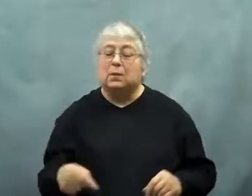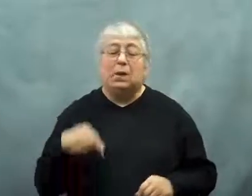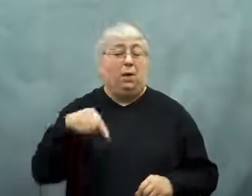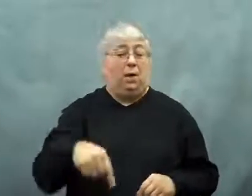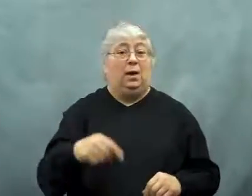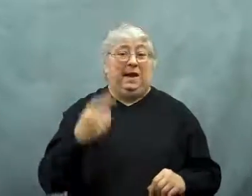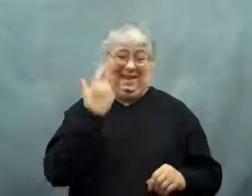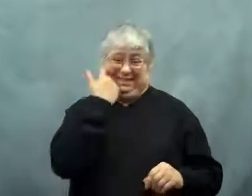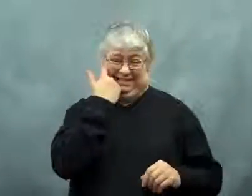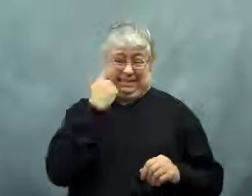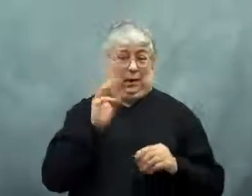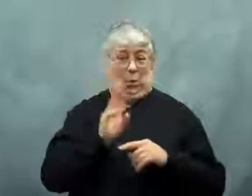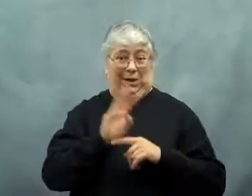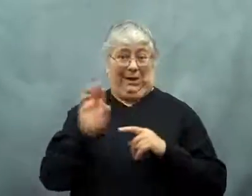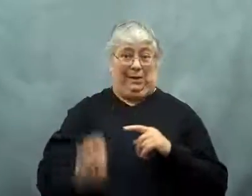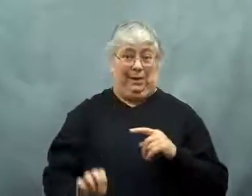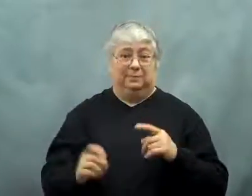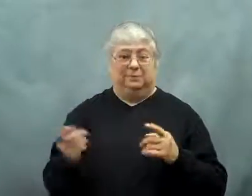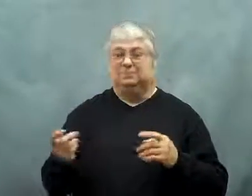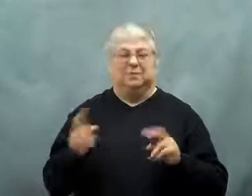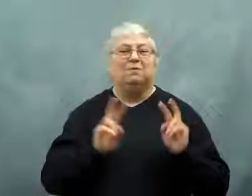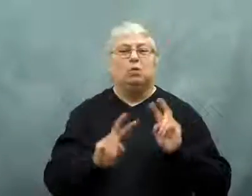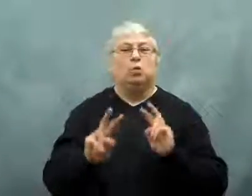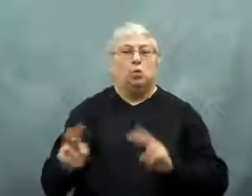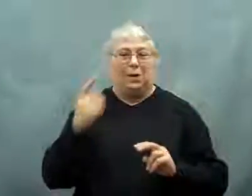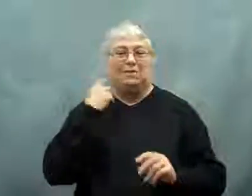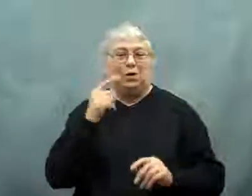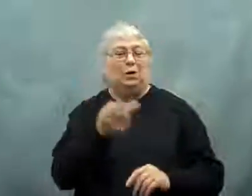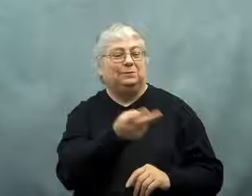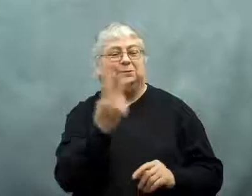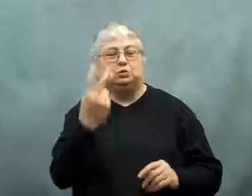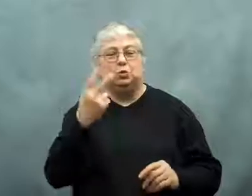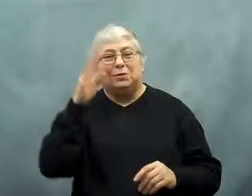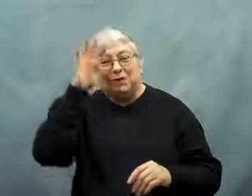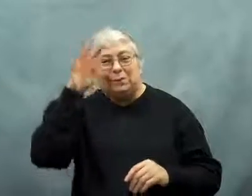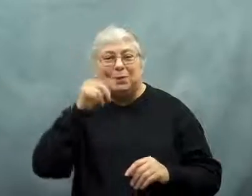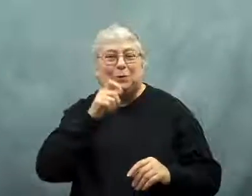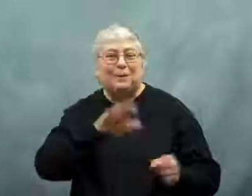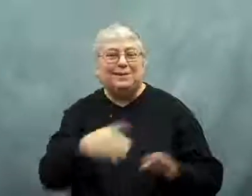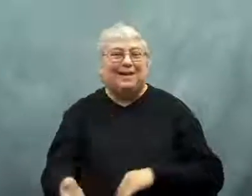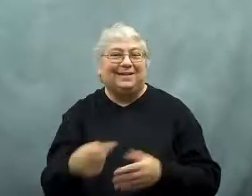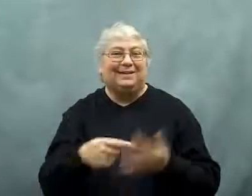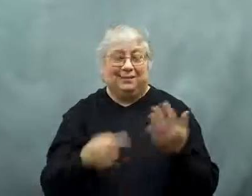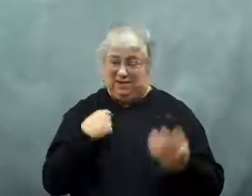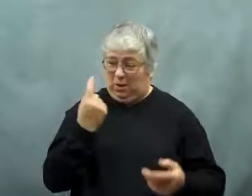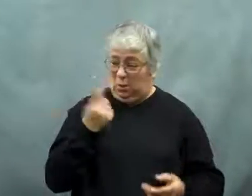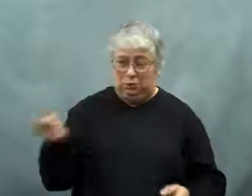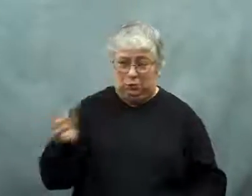Funerals were held for the two firemen who died.